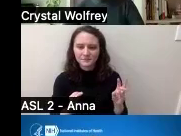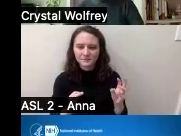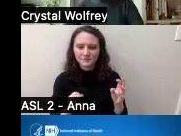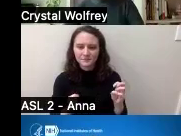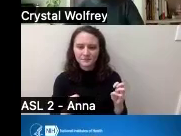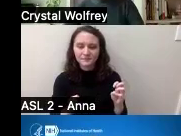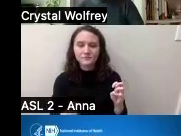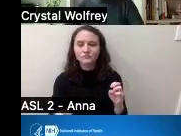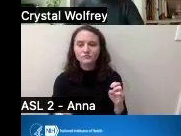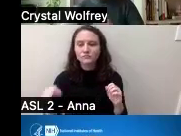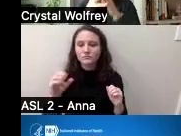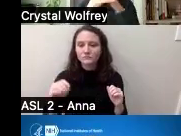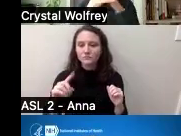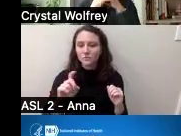Elyse Sullivan, PhD: So there's a question about